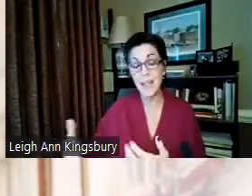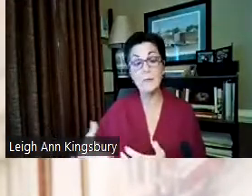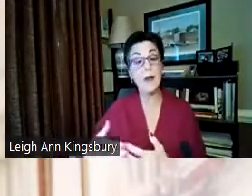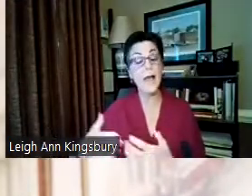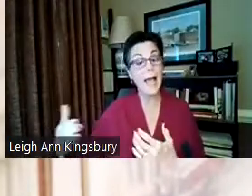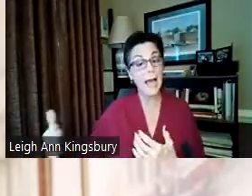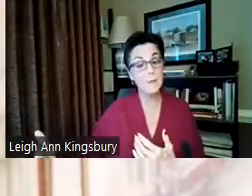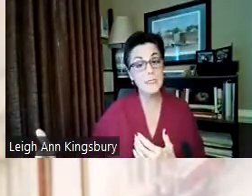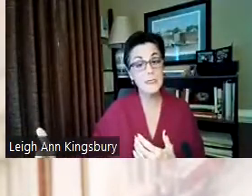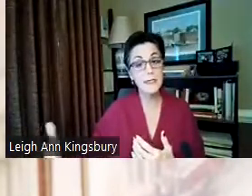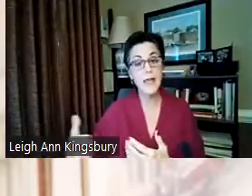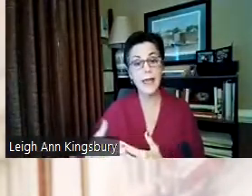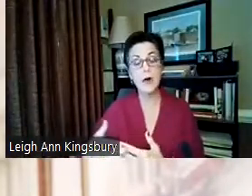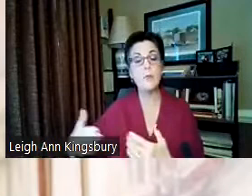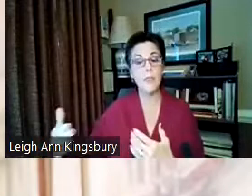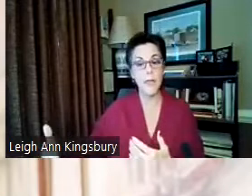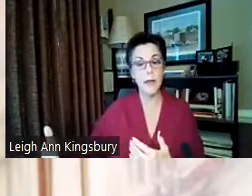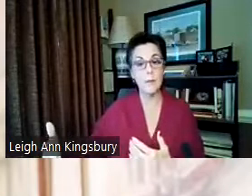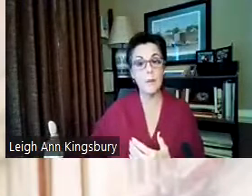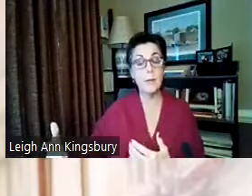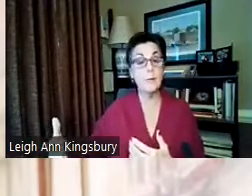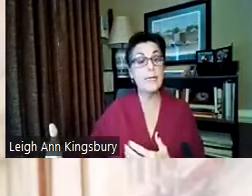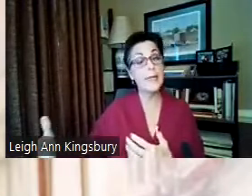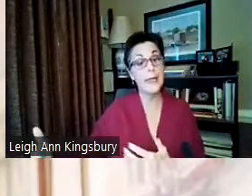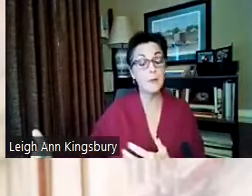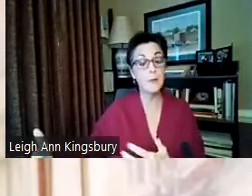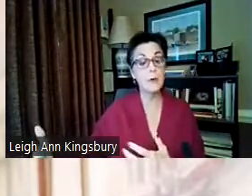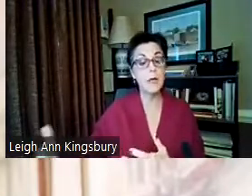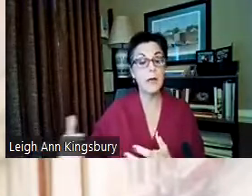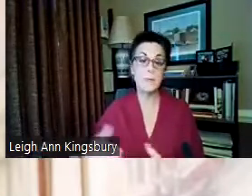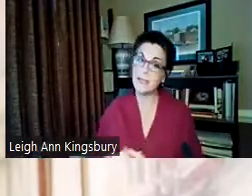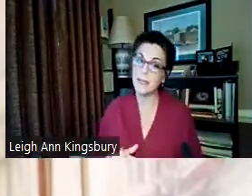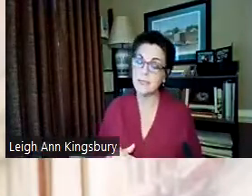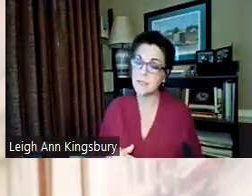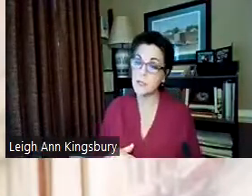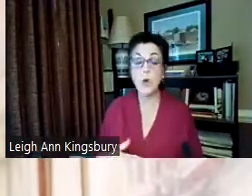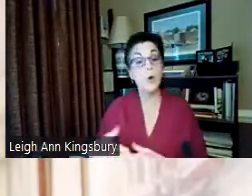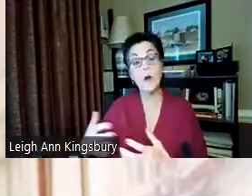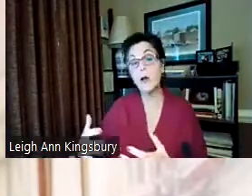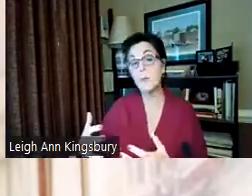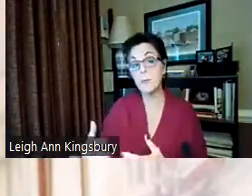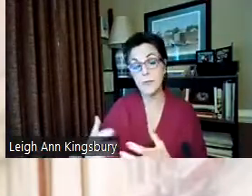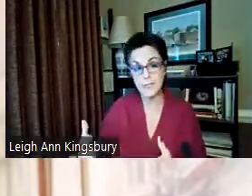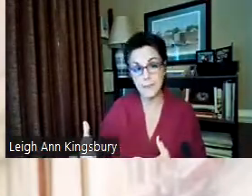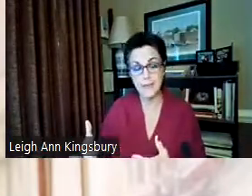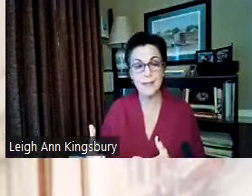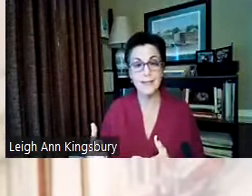and perhaps help them be capable of making that decision or help them participate in that